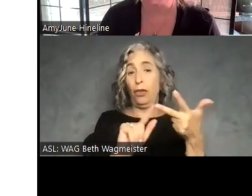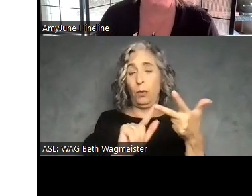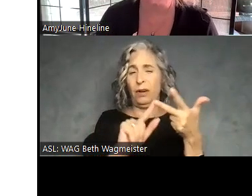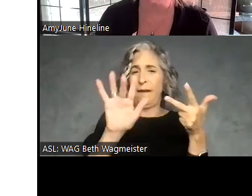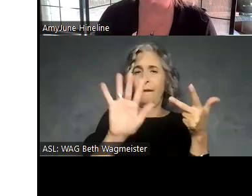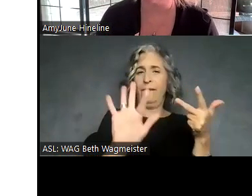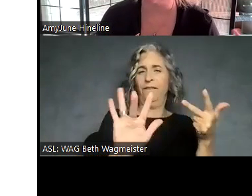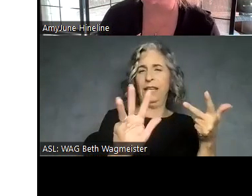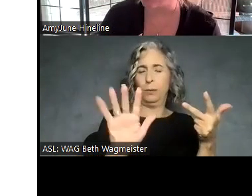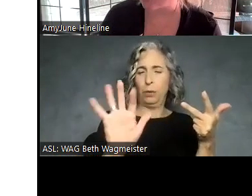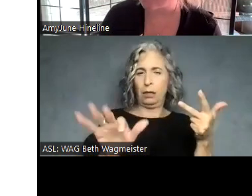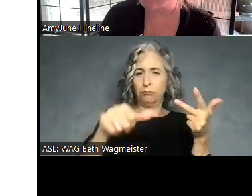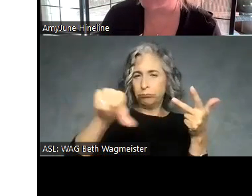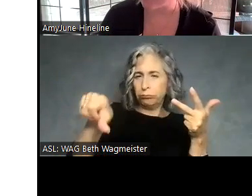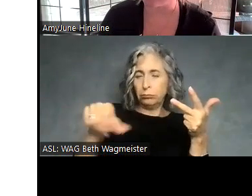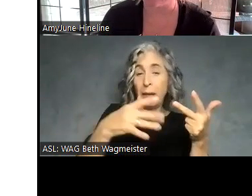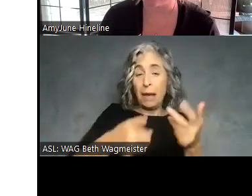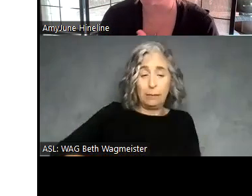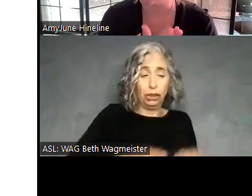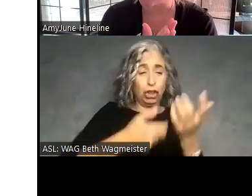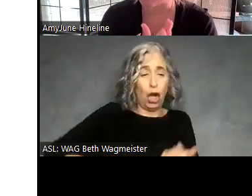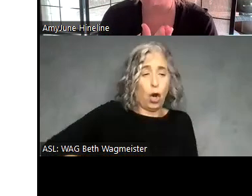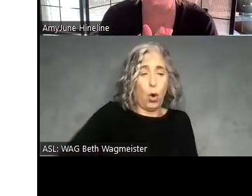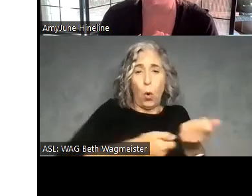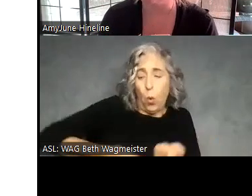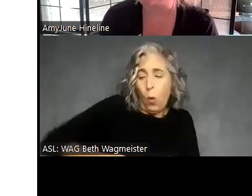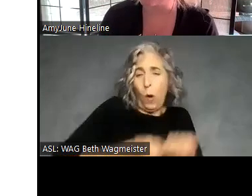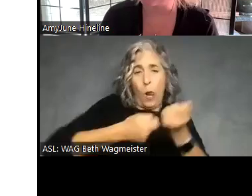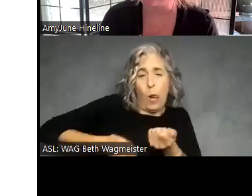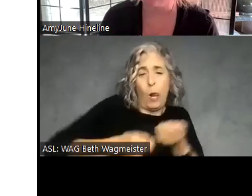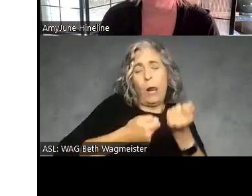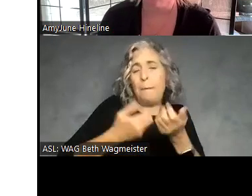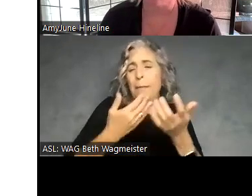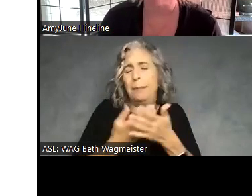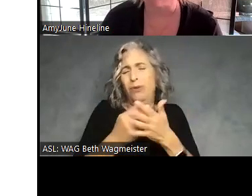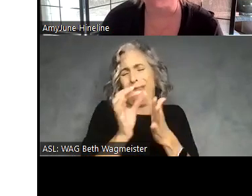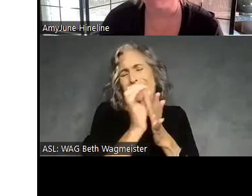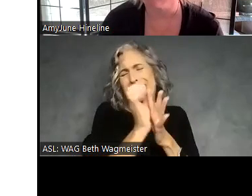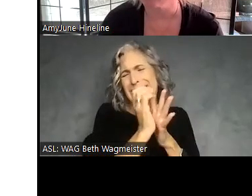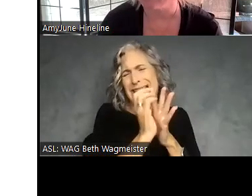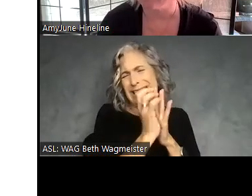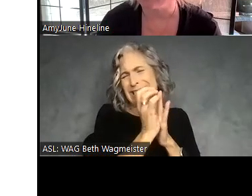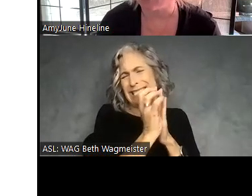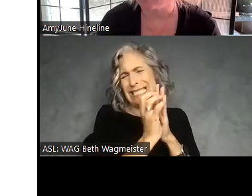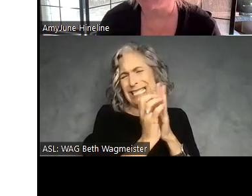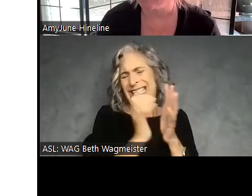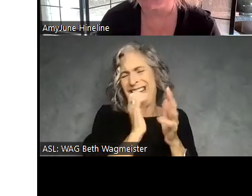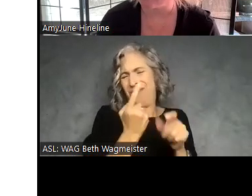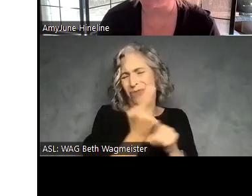they want my whole face. There's hijabs. There's burkas. There's other face coverings. You know,